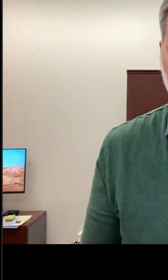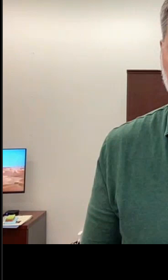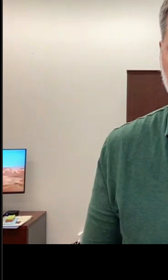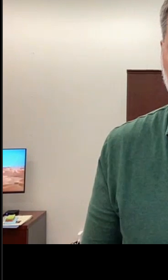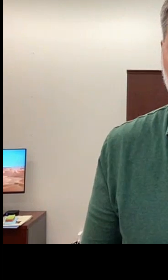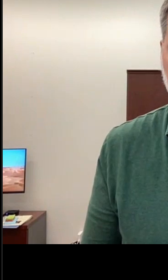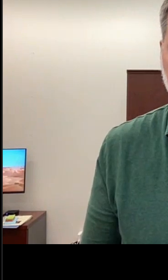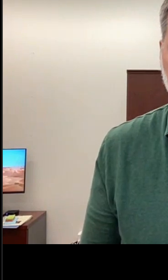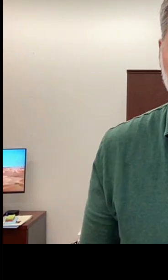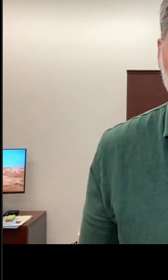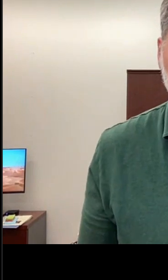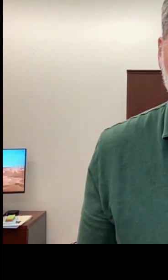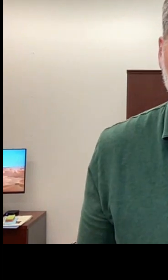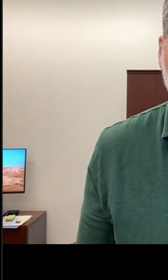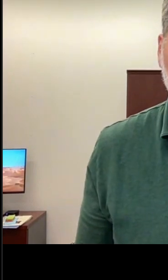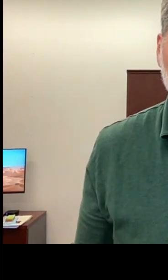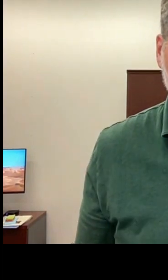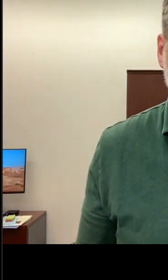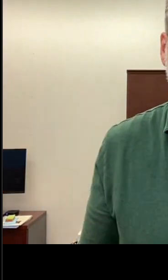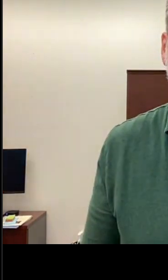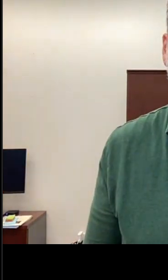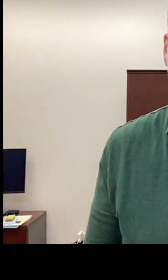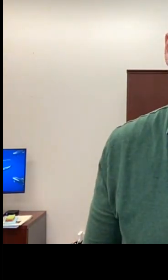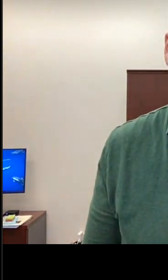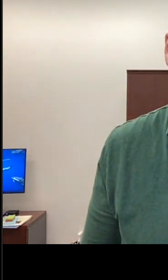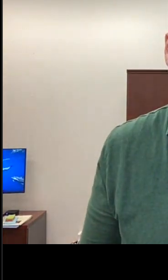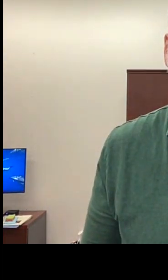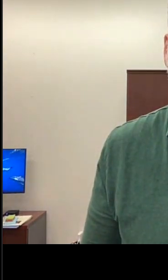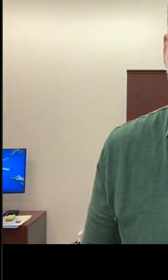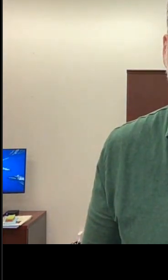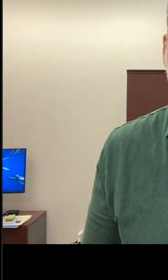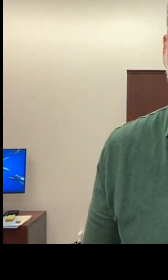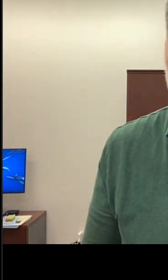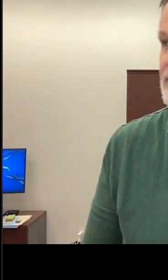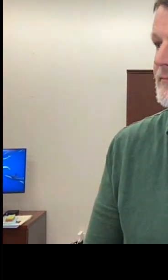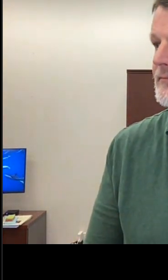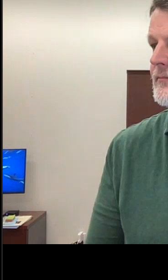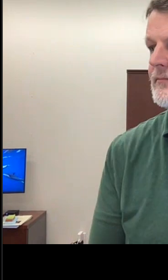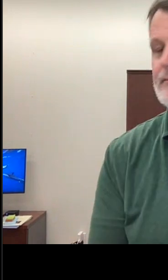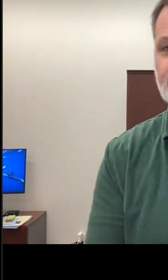It will be Wednesday, November 6th in the afternoon from 3:45 until 5.